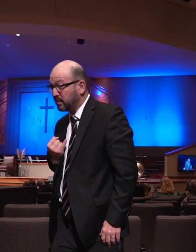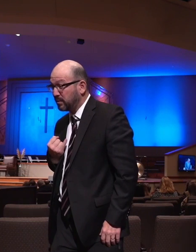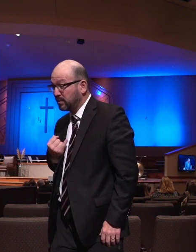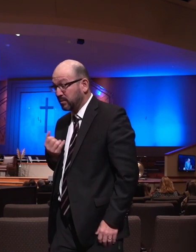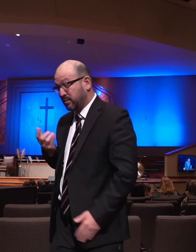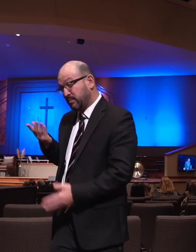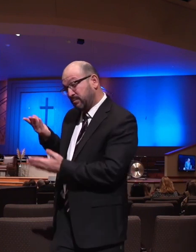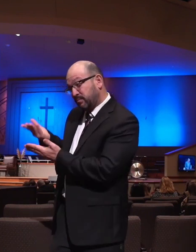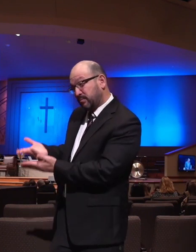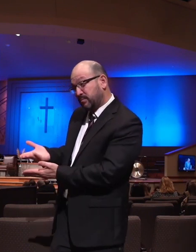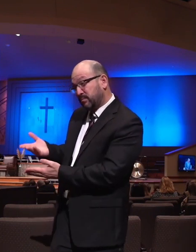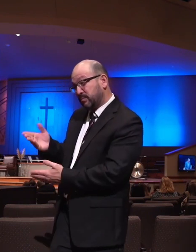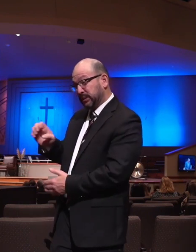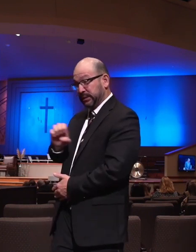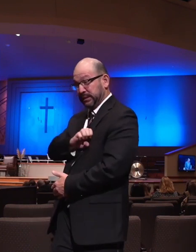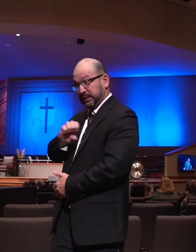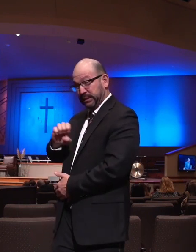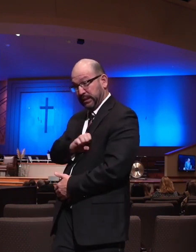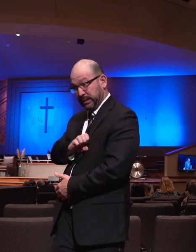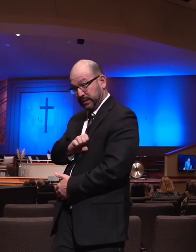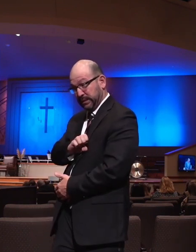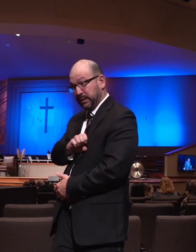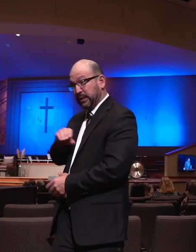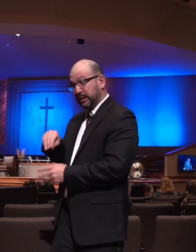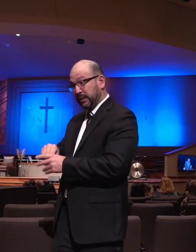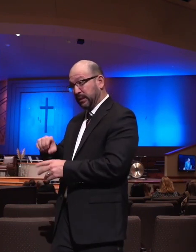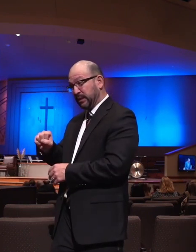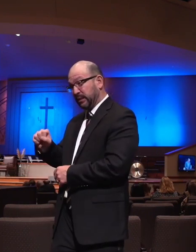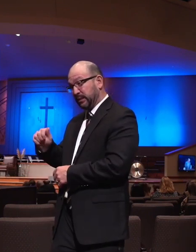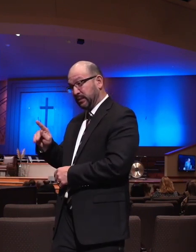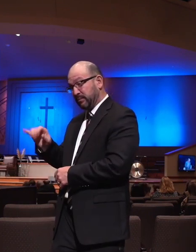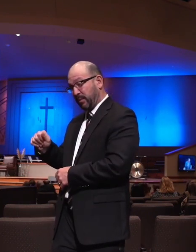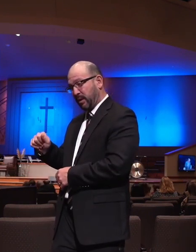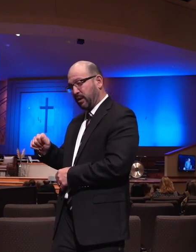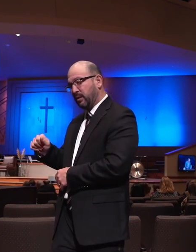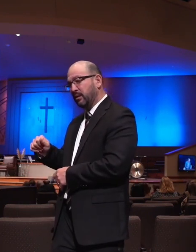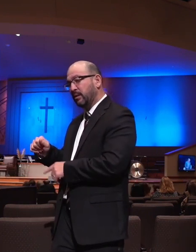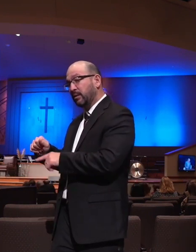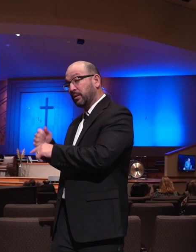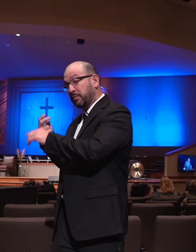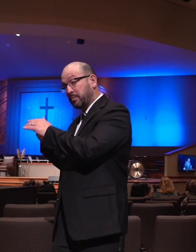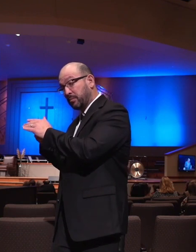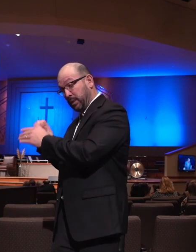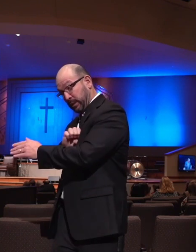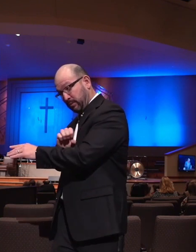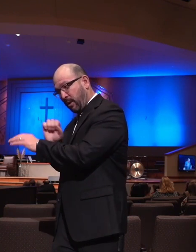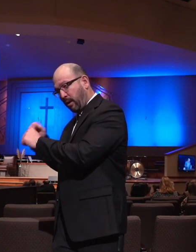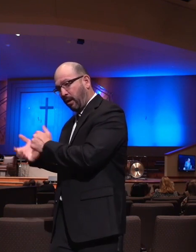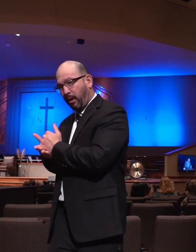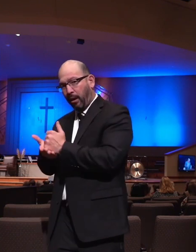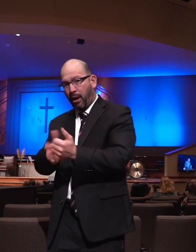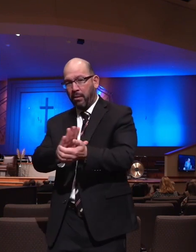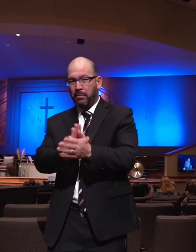prophet Elisha that is in Samaria for he would recover him